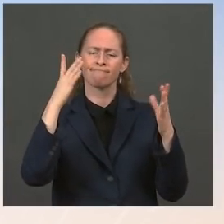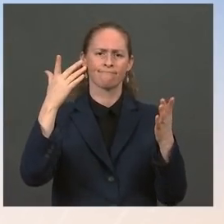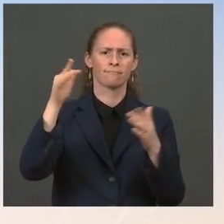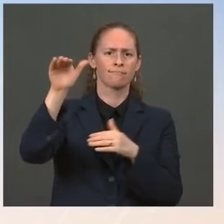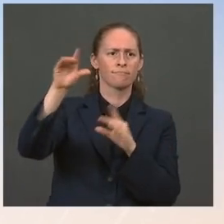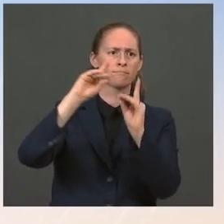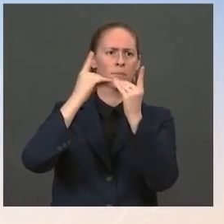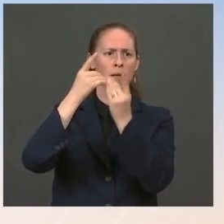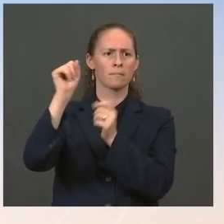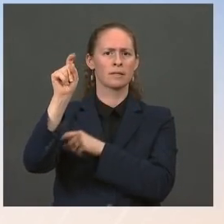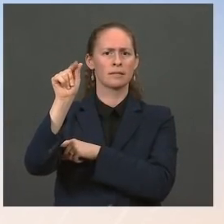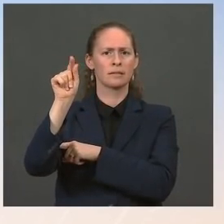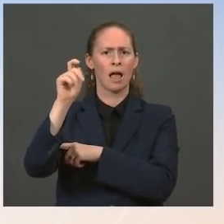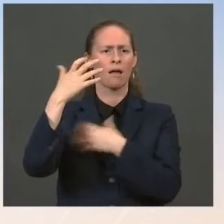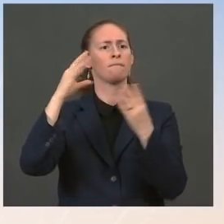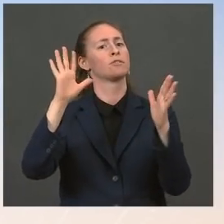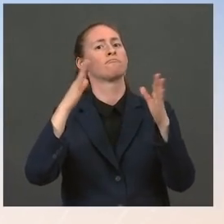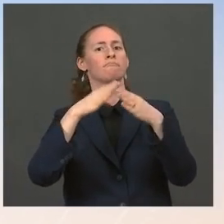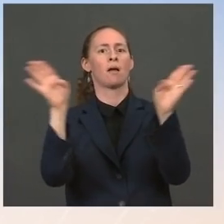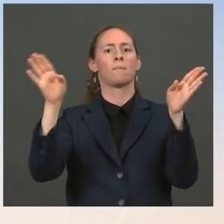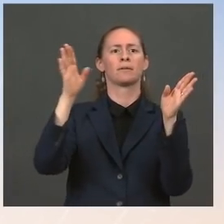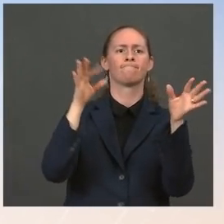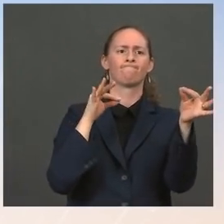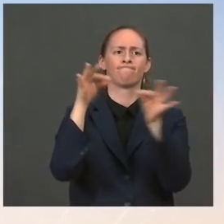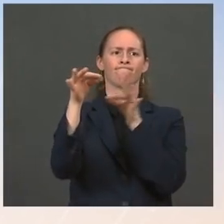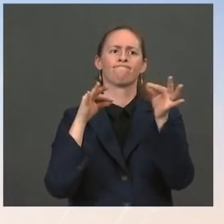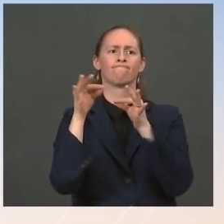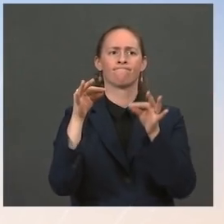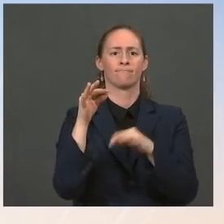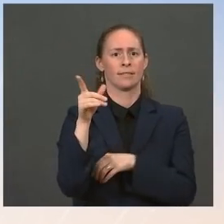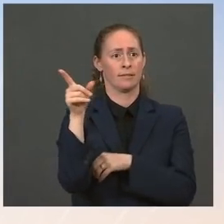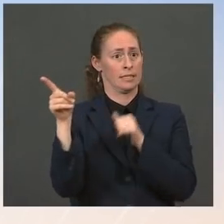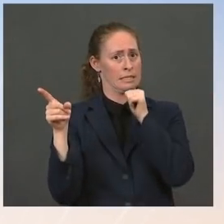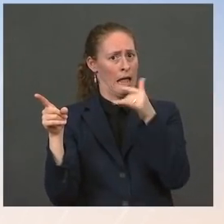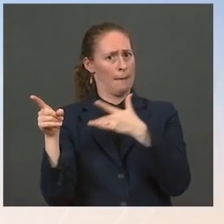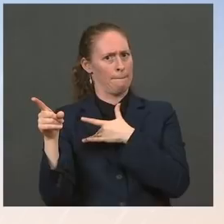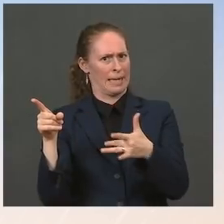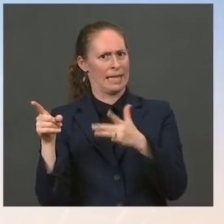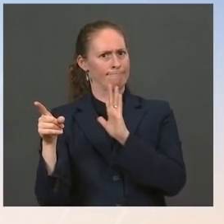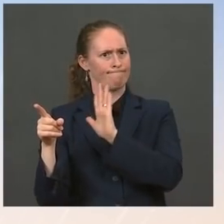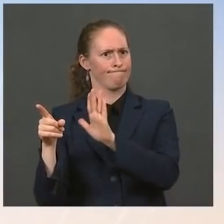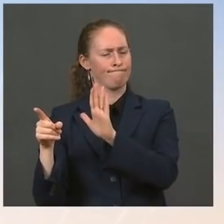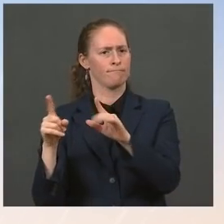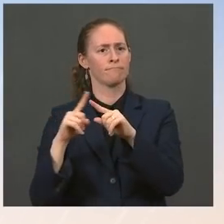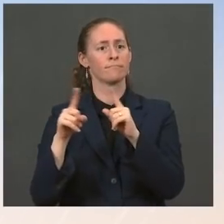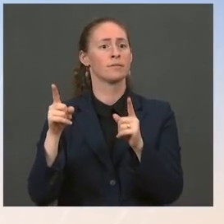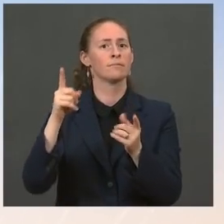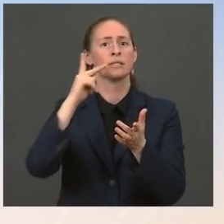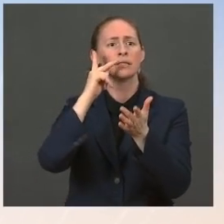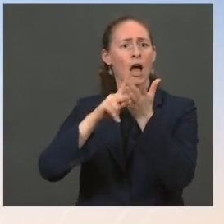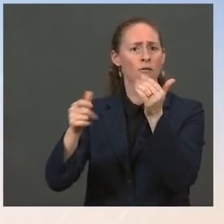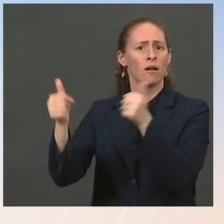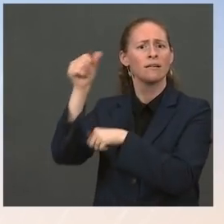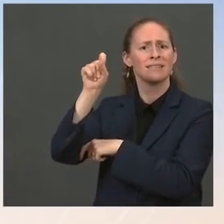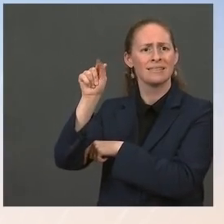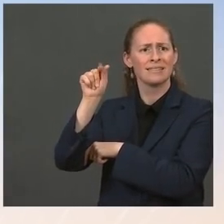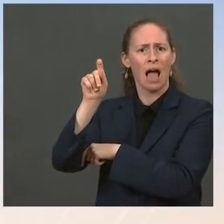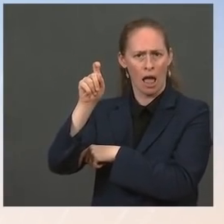which is not something they do frequently, and the Secretary of State spoke to it today. The Press: Do you have regular, you know, meetings to make sure that things like this